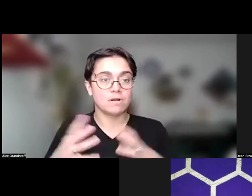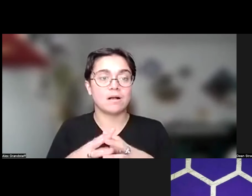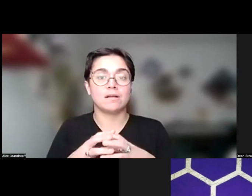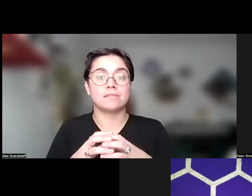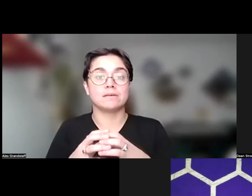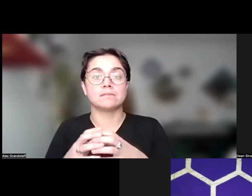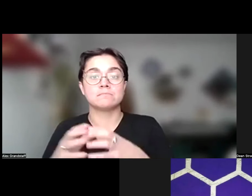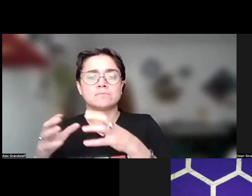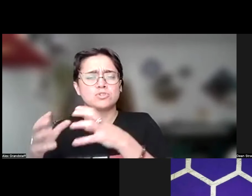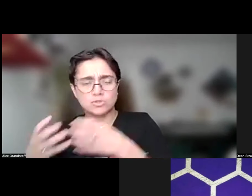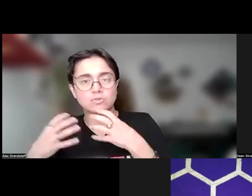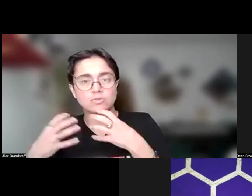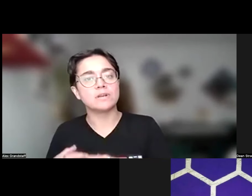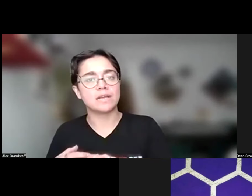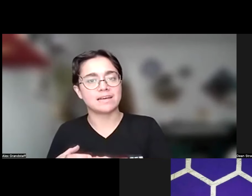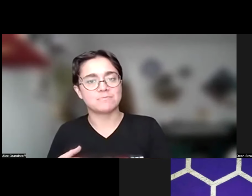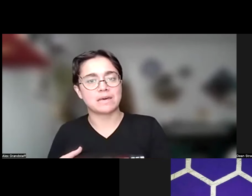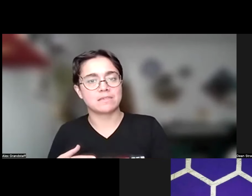There is community, there is connection, there is hope